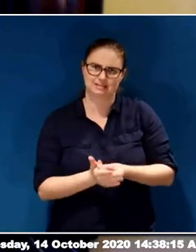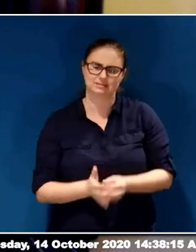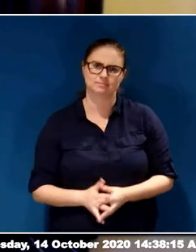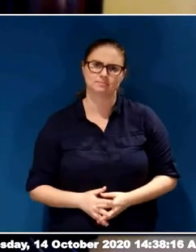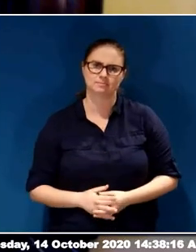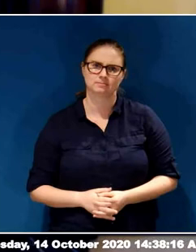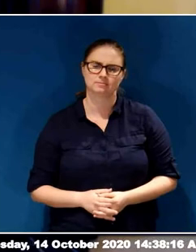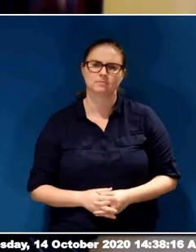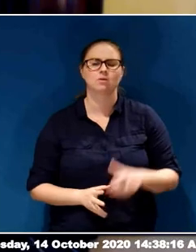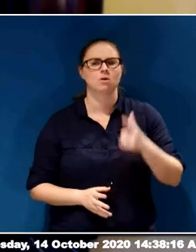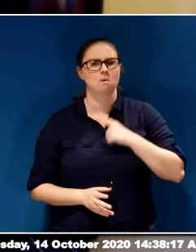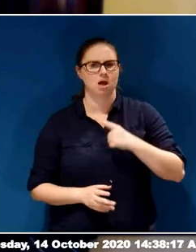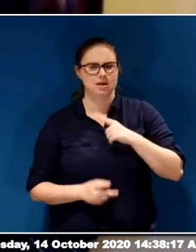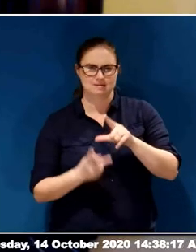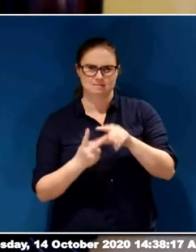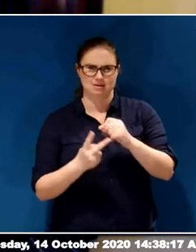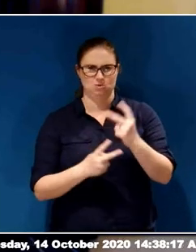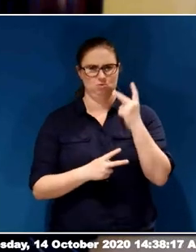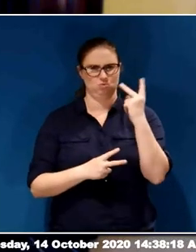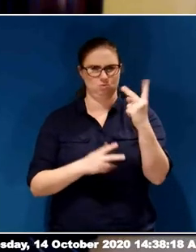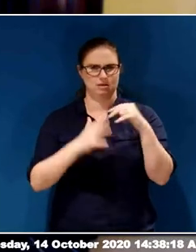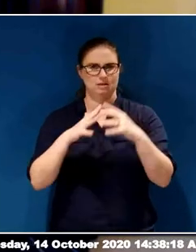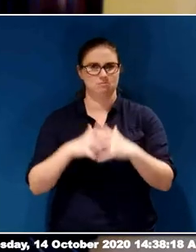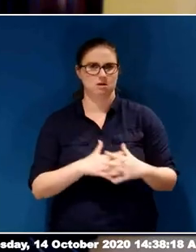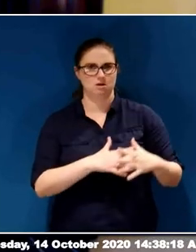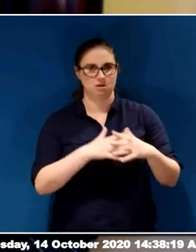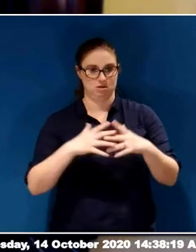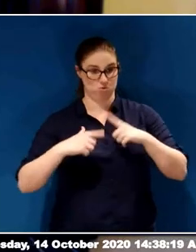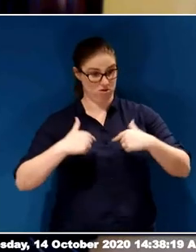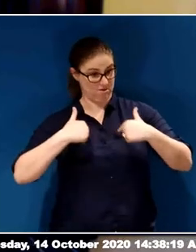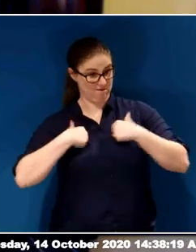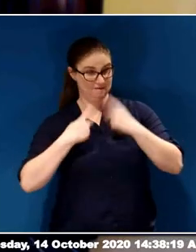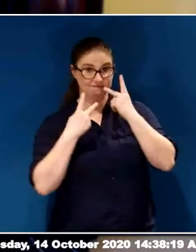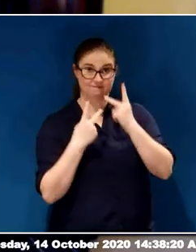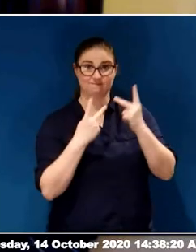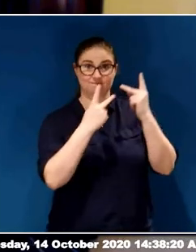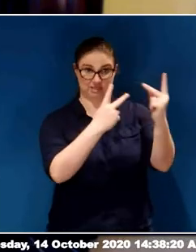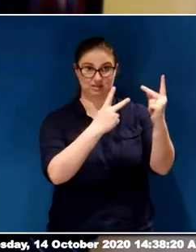visited them, but I've also referred to Finland in my statement as a country